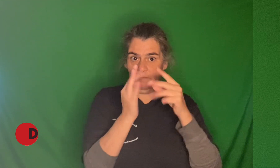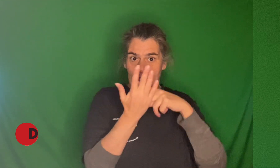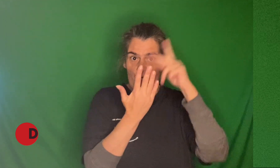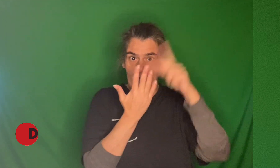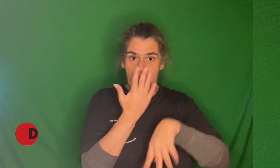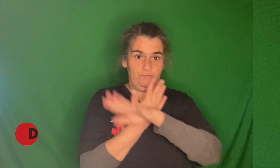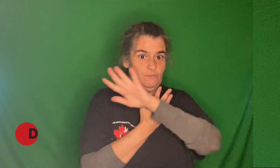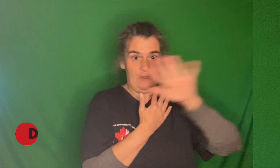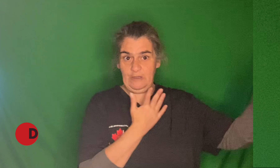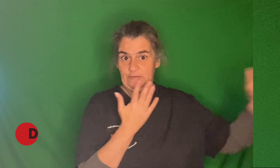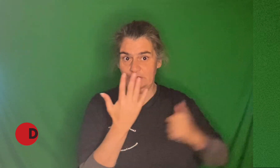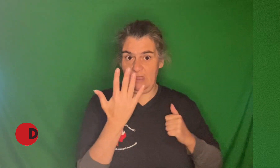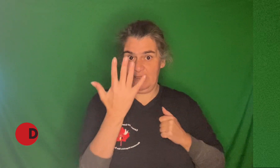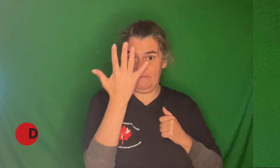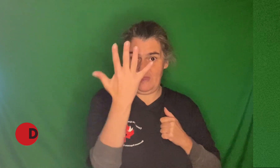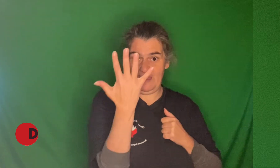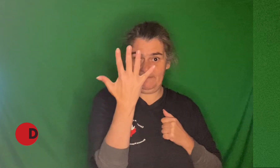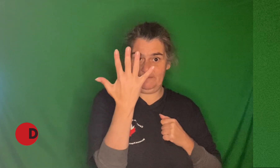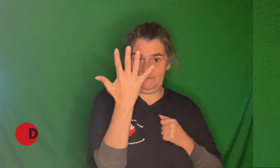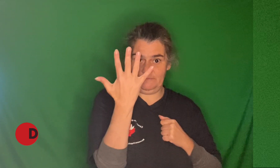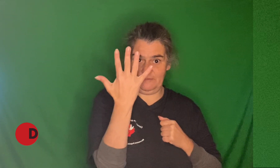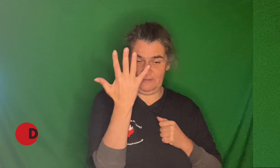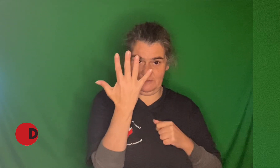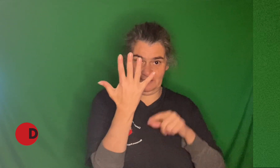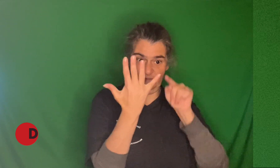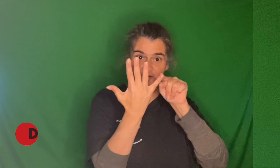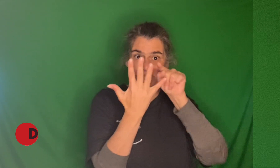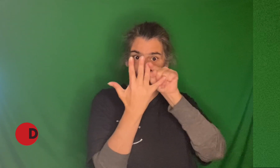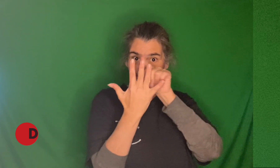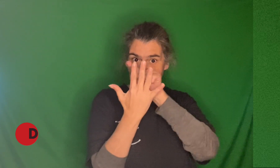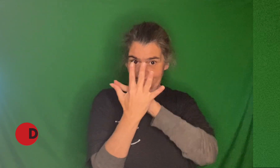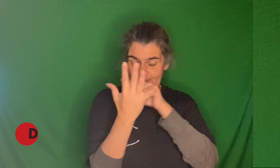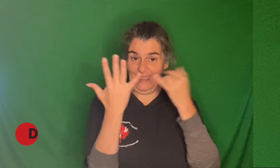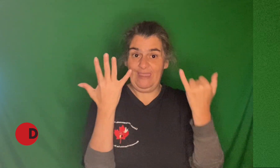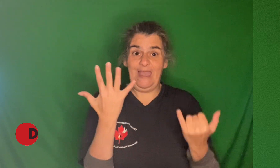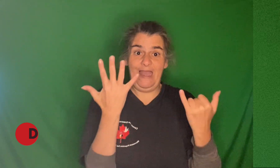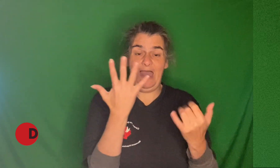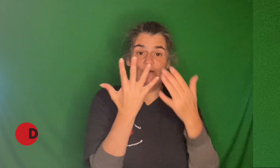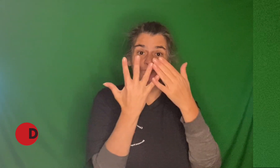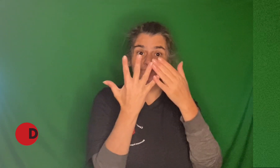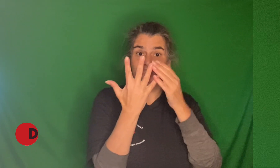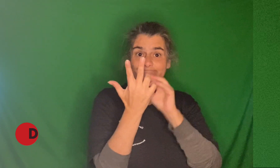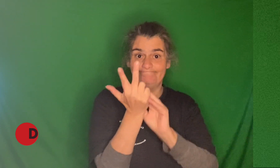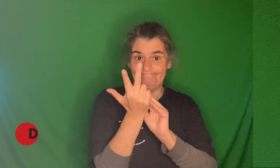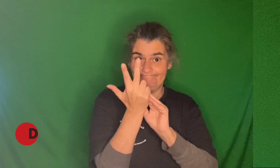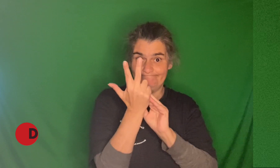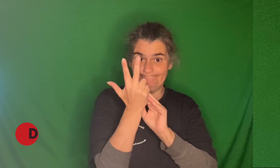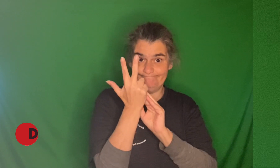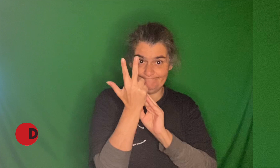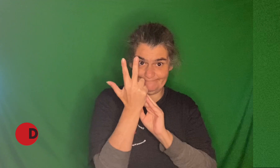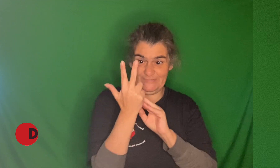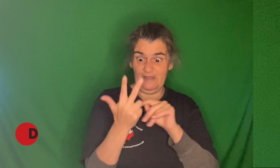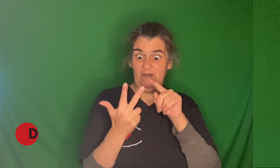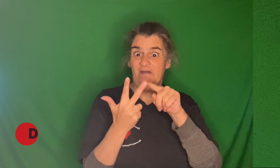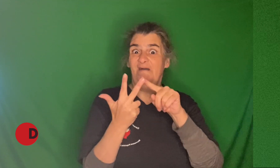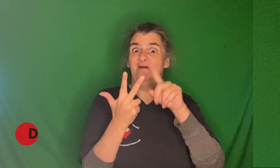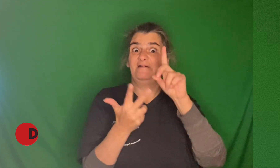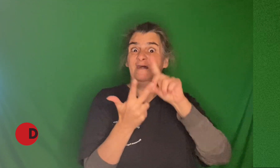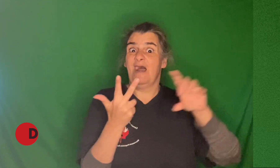across Canada. Now two are gone. The third one, Douglas College